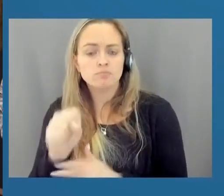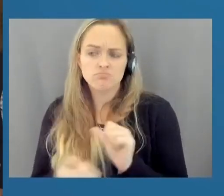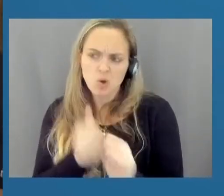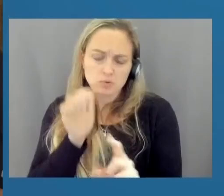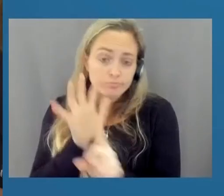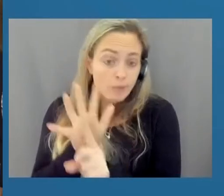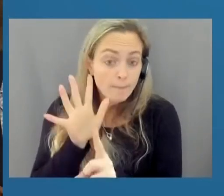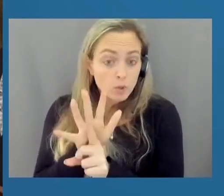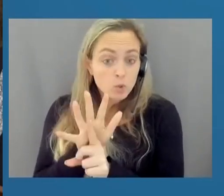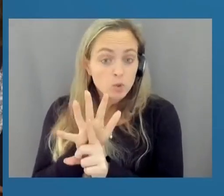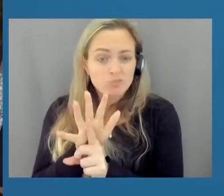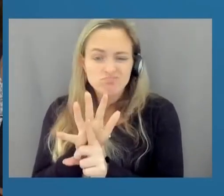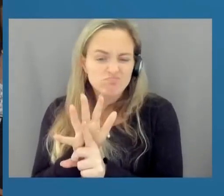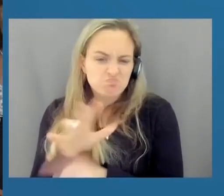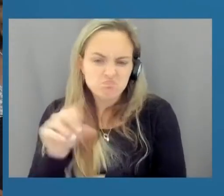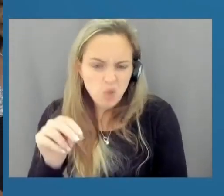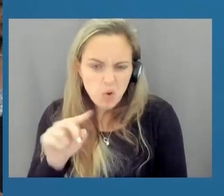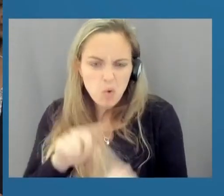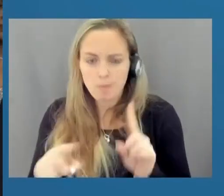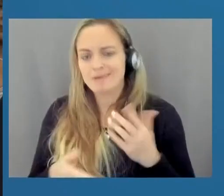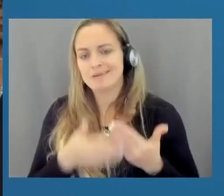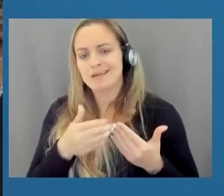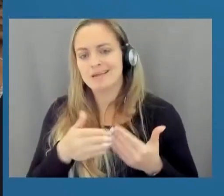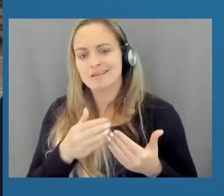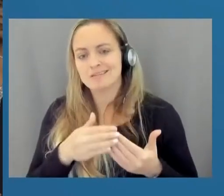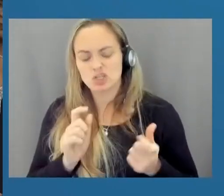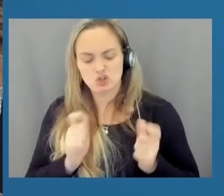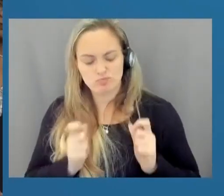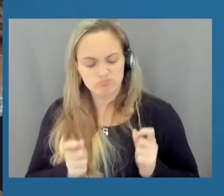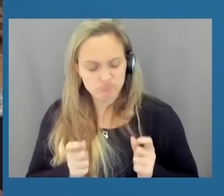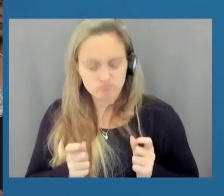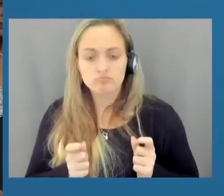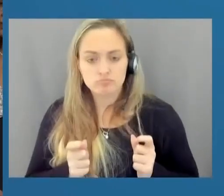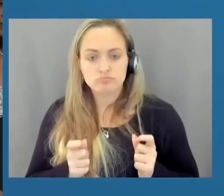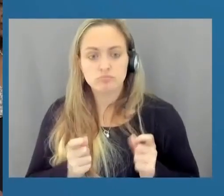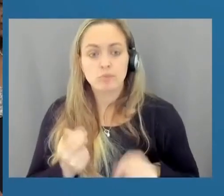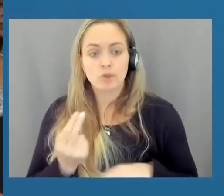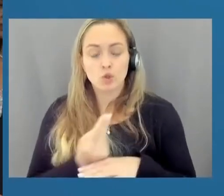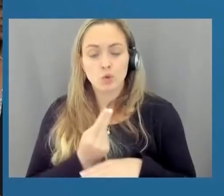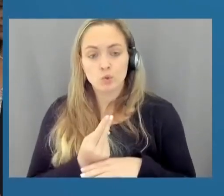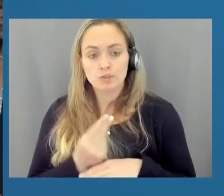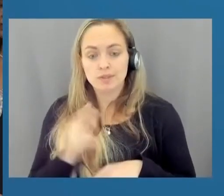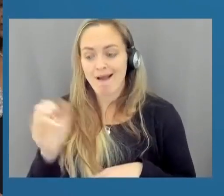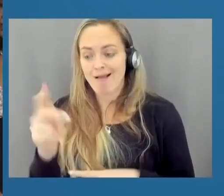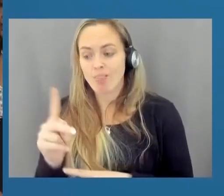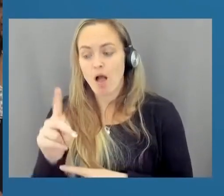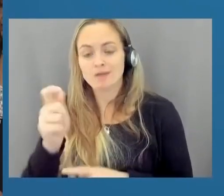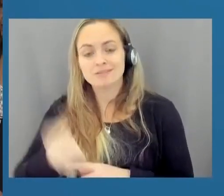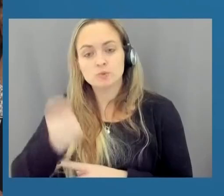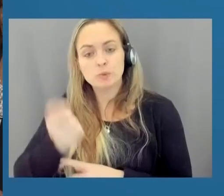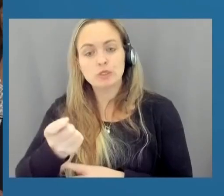but it's also the easiest to manipulate, uh, by use of a Glock switch, which is a converter switch